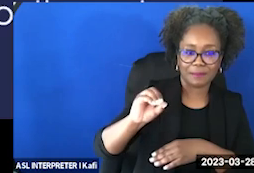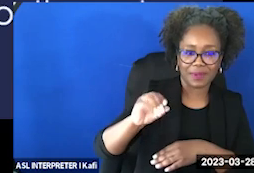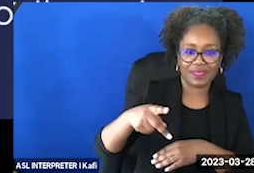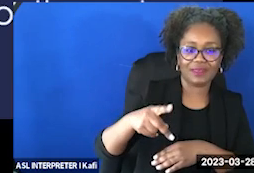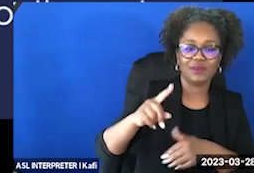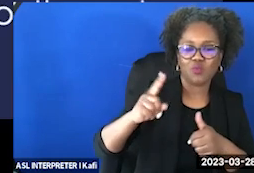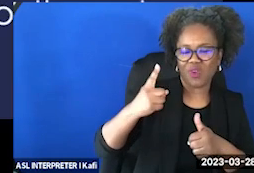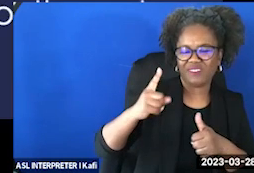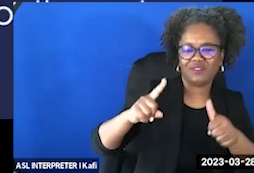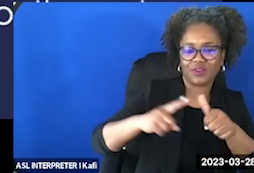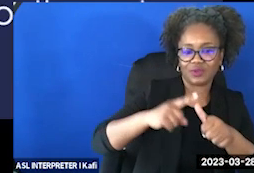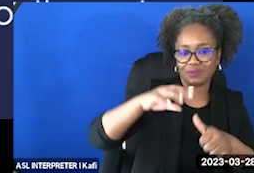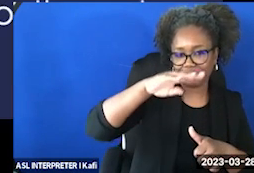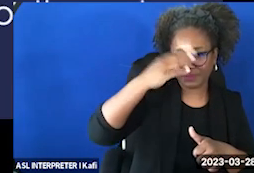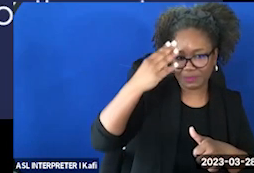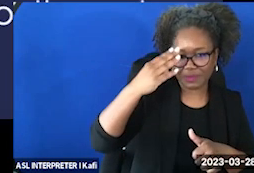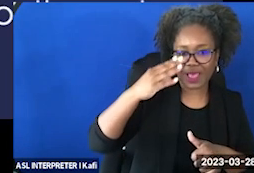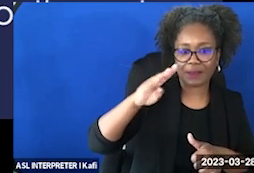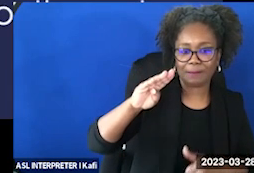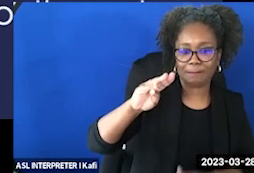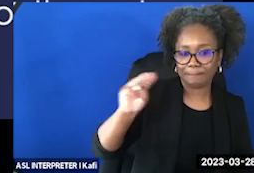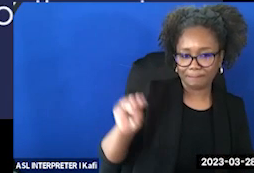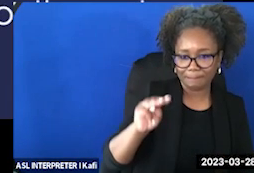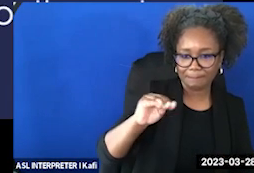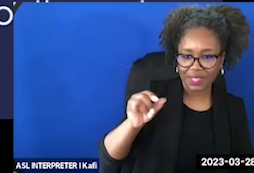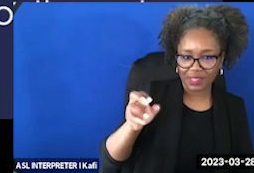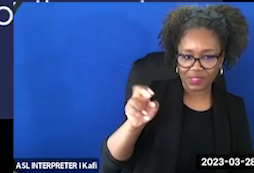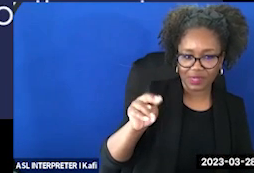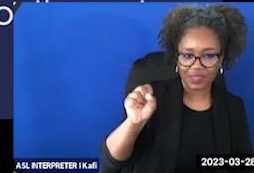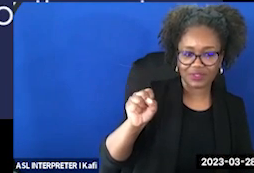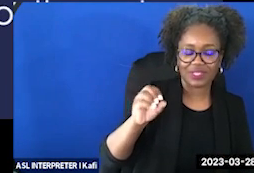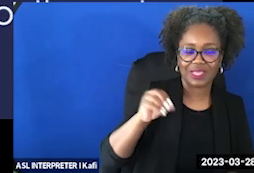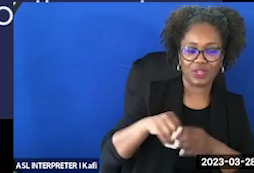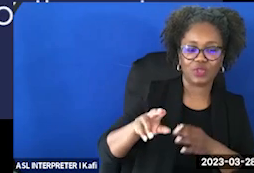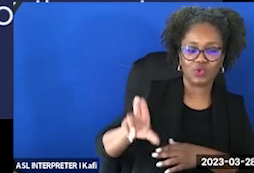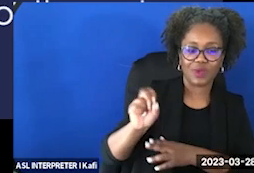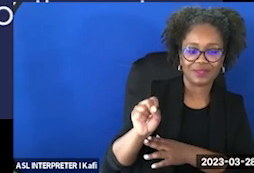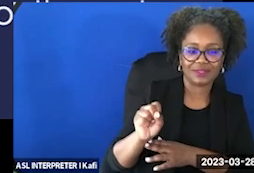Debbie Stine, Science & Technology Policy Academy: So I see here that he. he! He was granted over 130 patents during his lifetime.